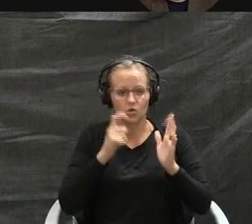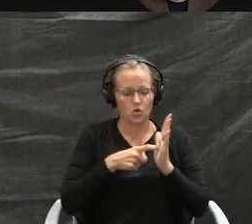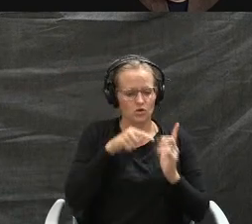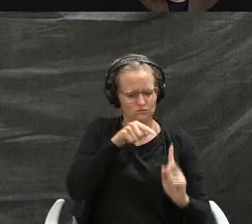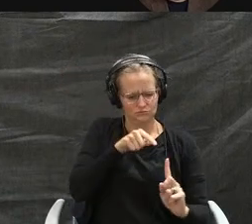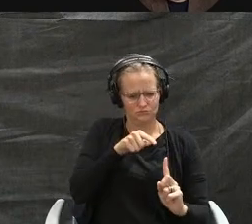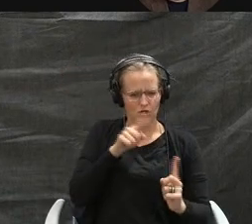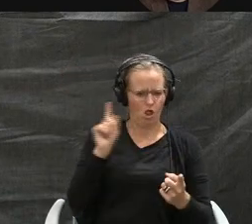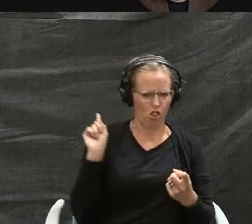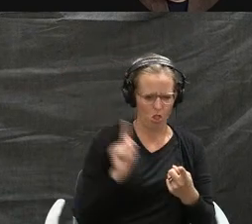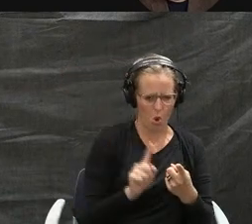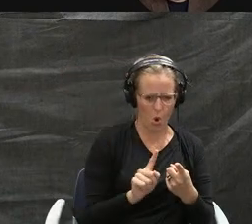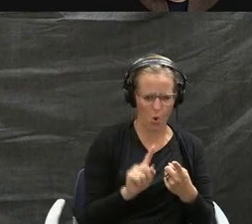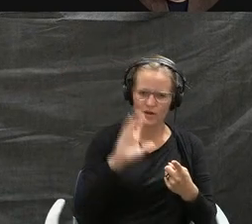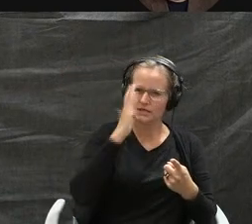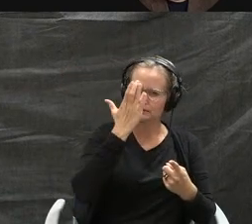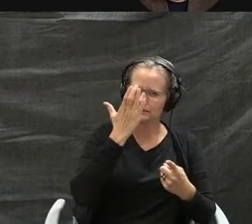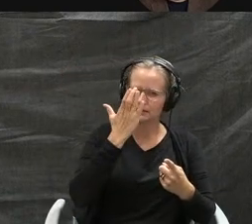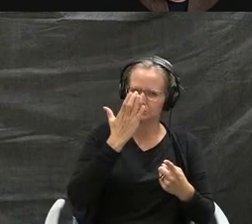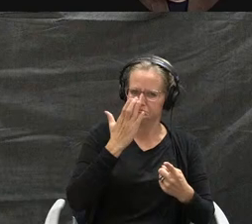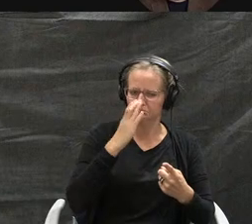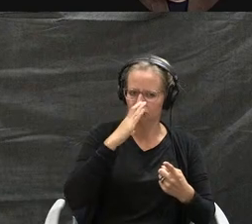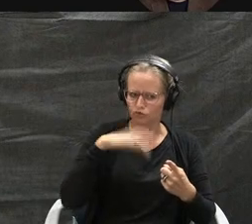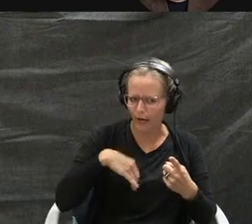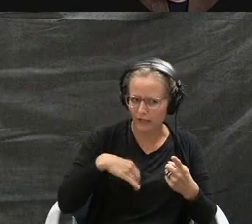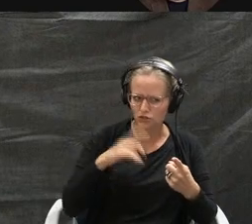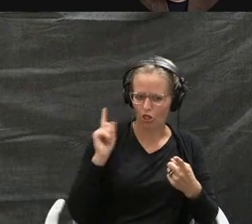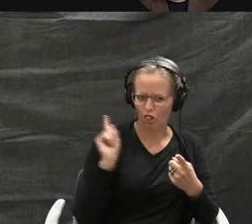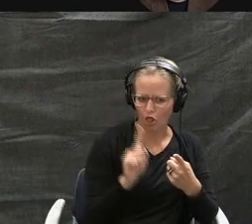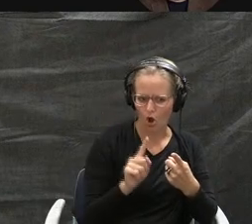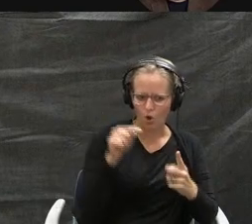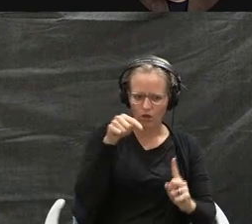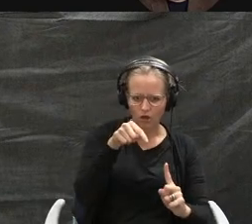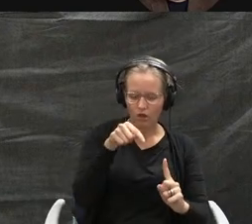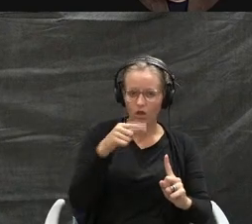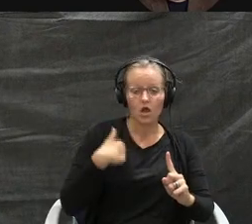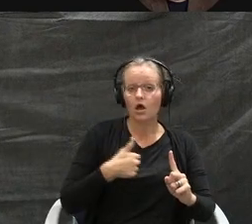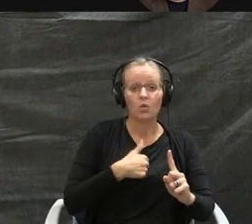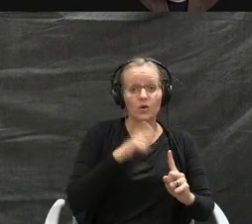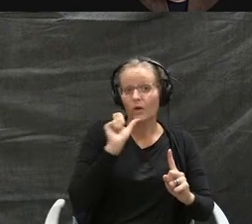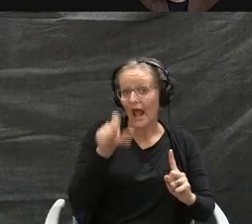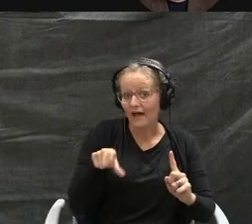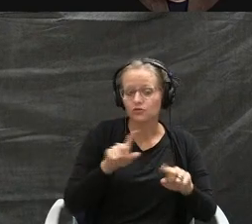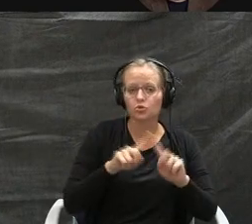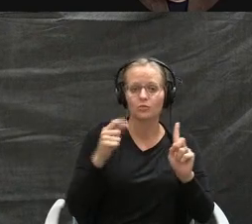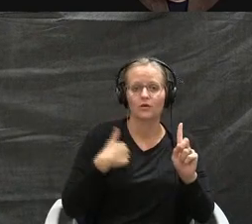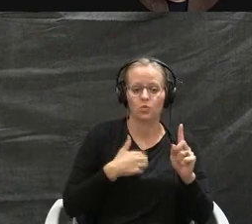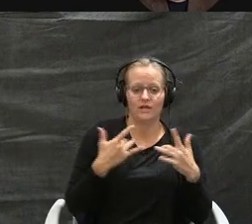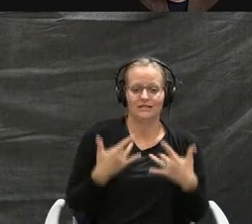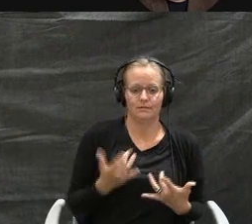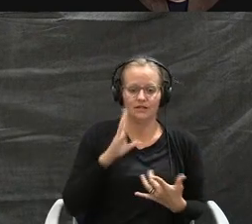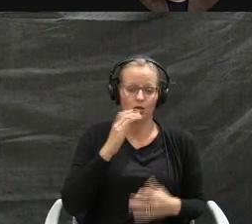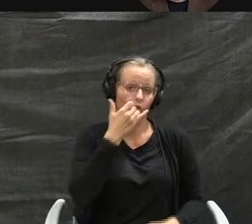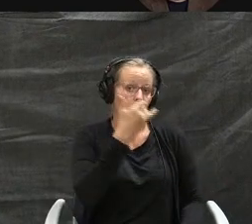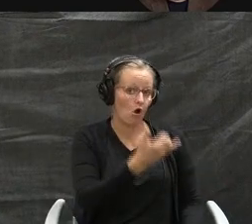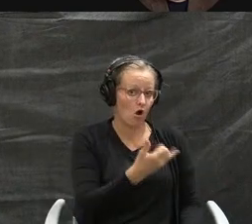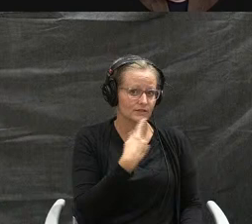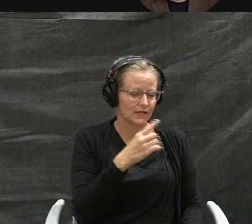we don't have to, 'cause they have to put a bid bond in. We typically will call the Ben or just say, Are you sure your